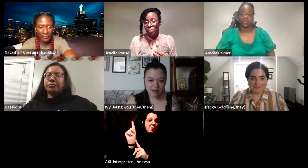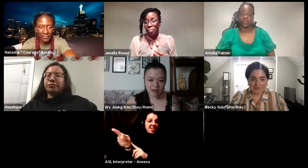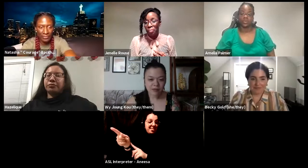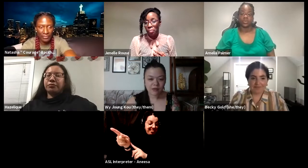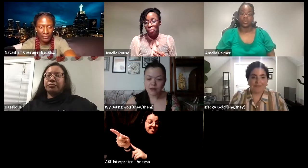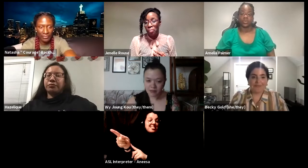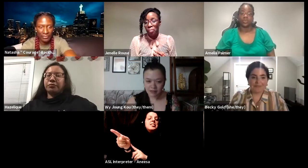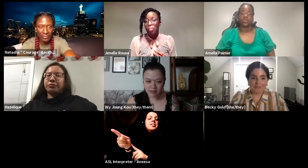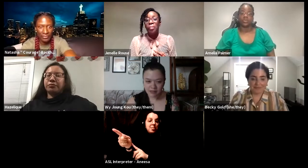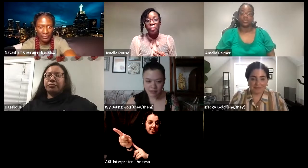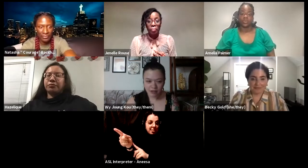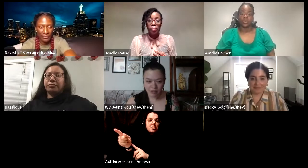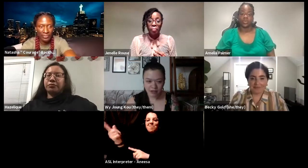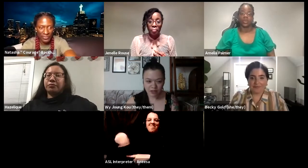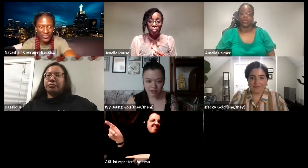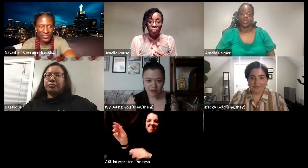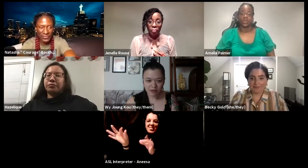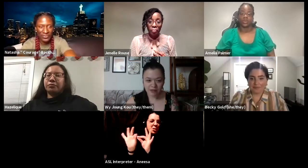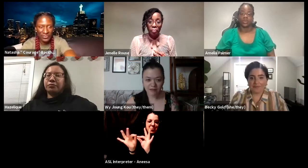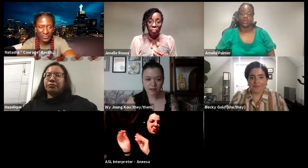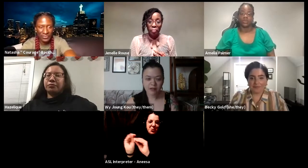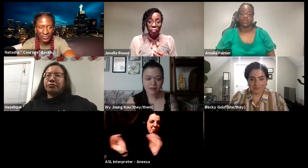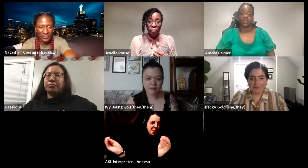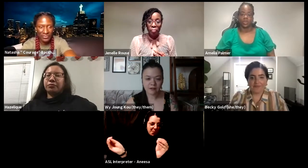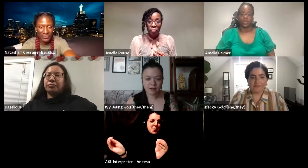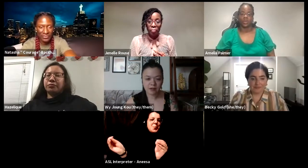there will not be ASL interpretation provided in that room but if anyone